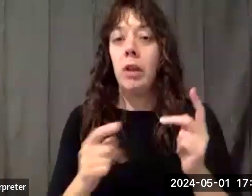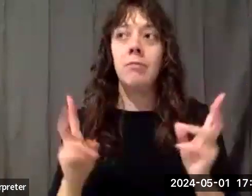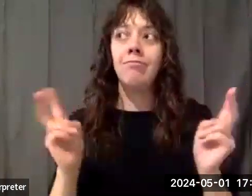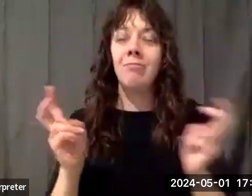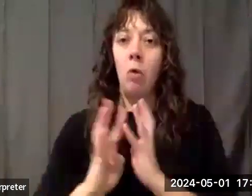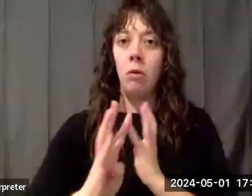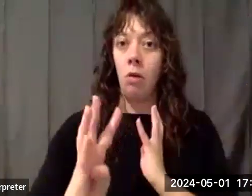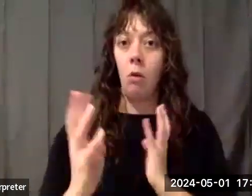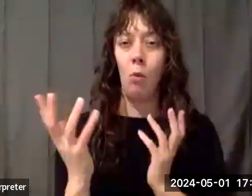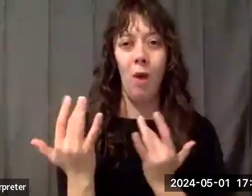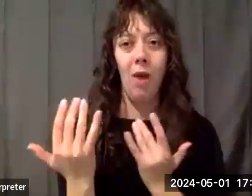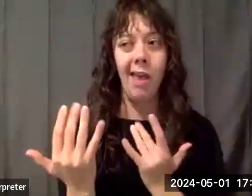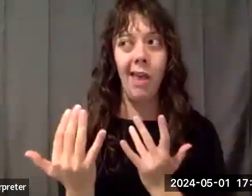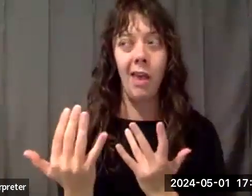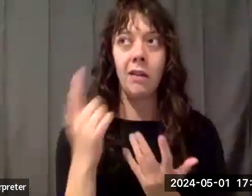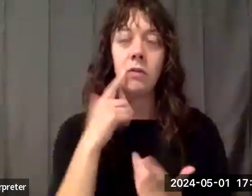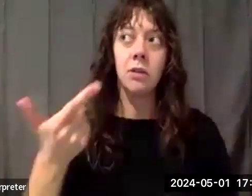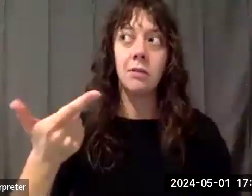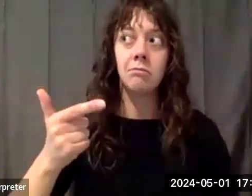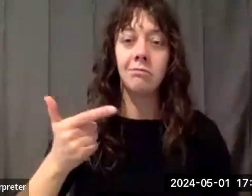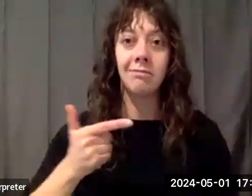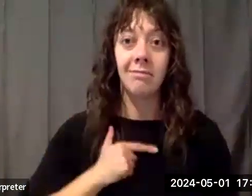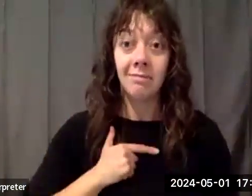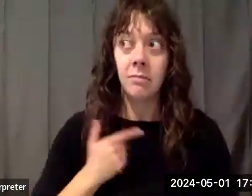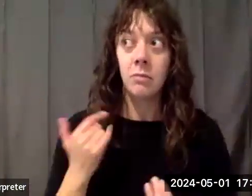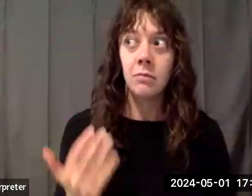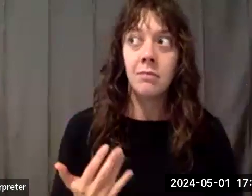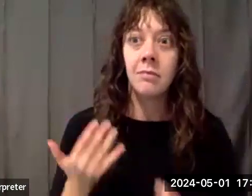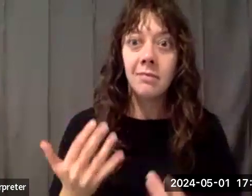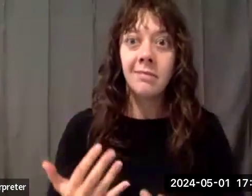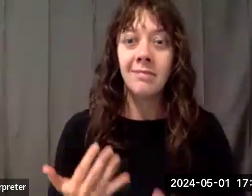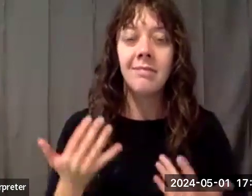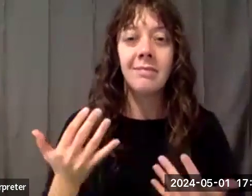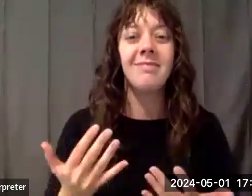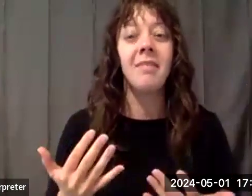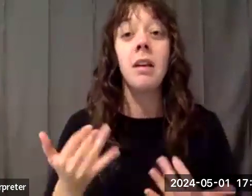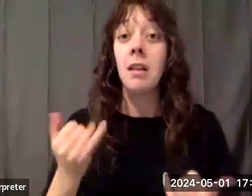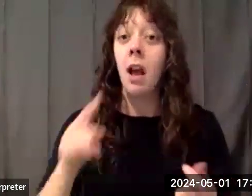that number has reduced around that same timeline from 31 to zero and has maintained.